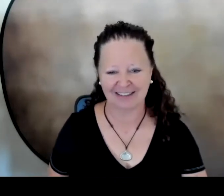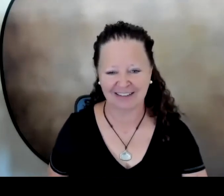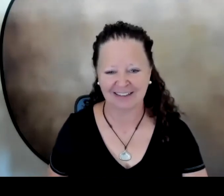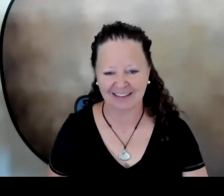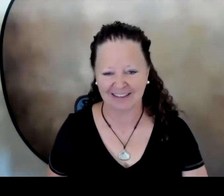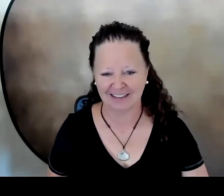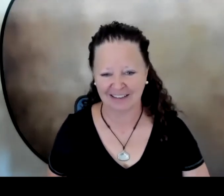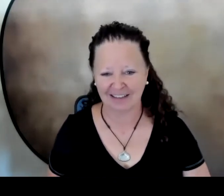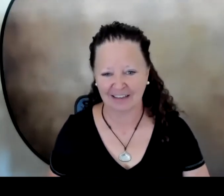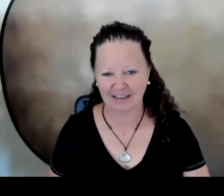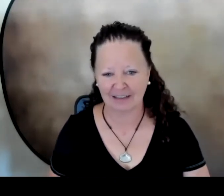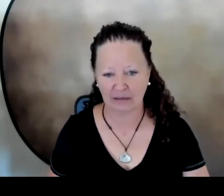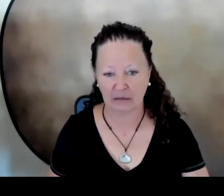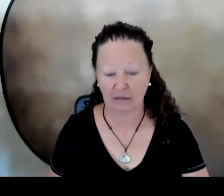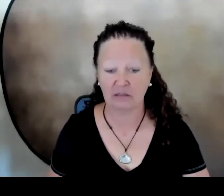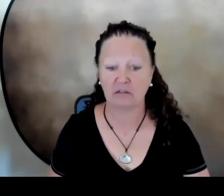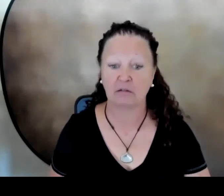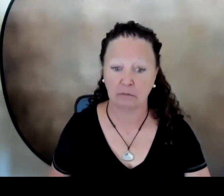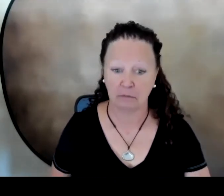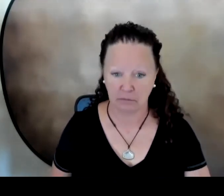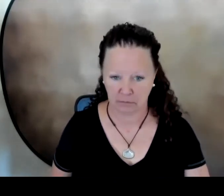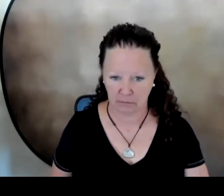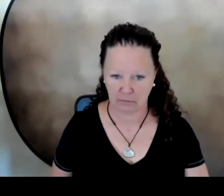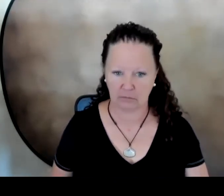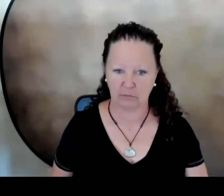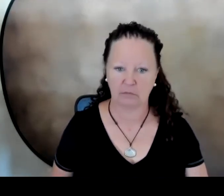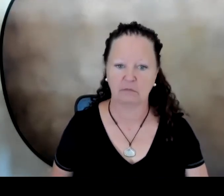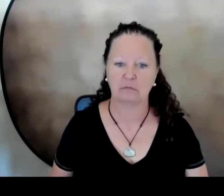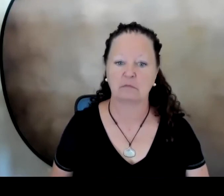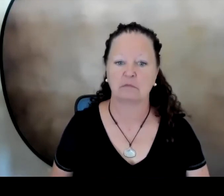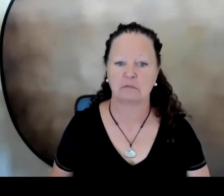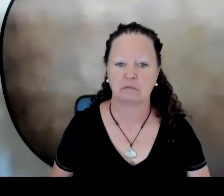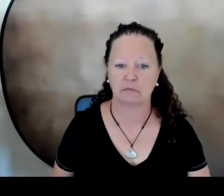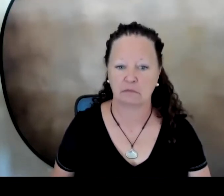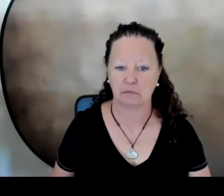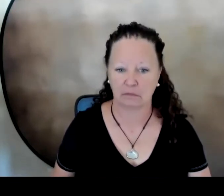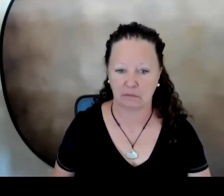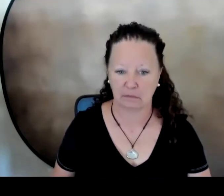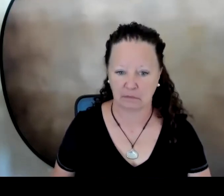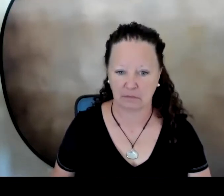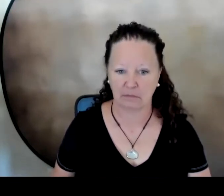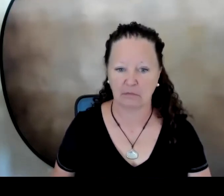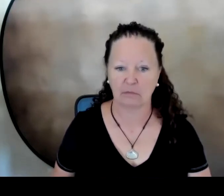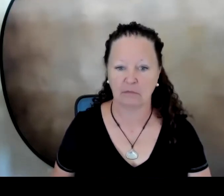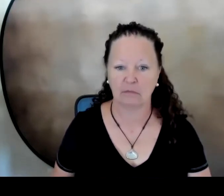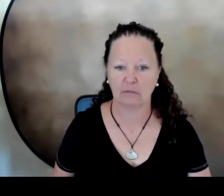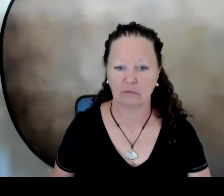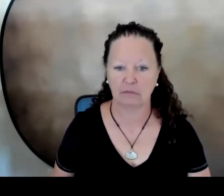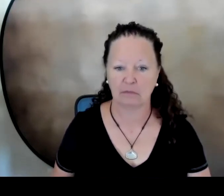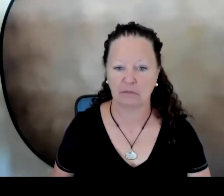like a dedicated Asian food store, but you know, if you look around,